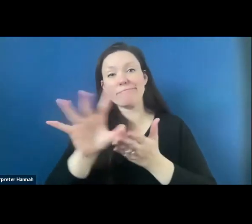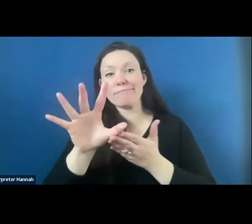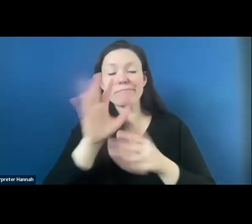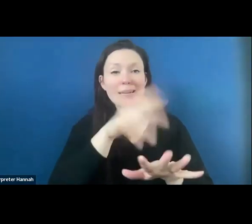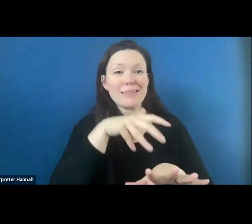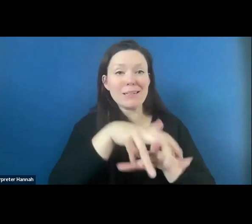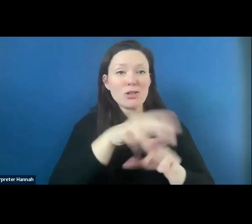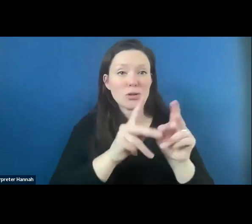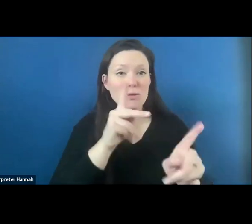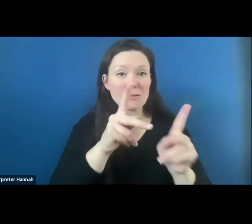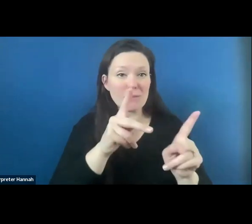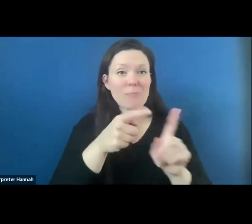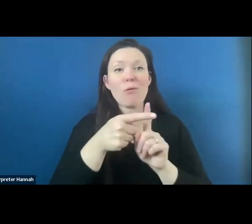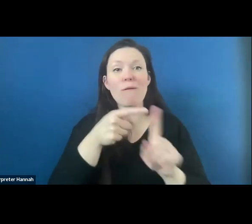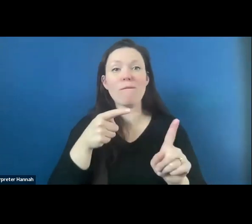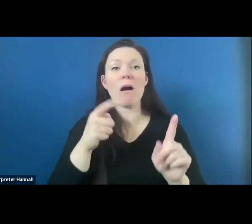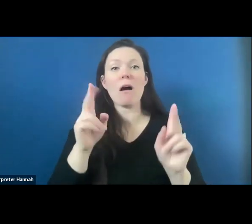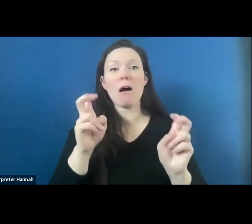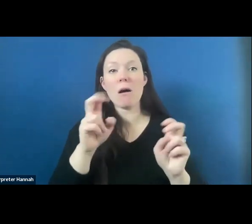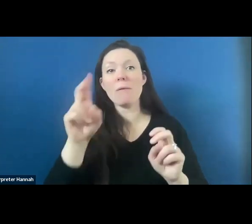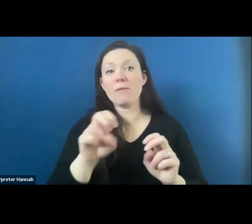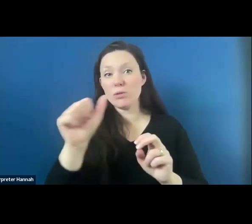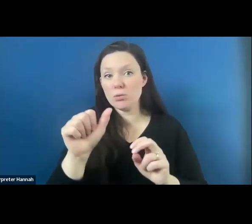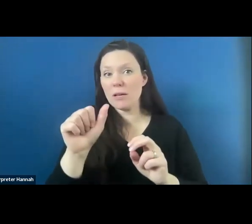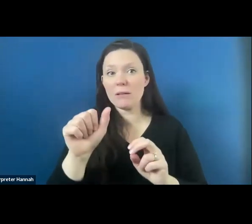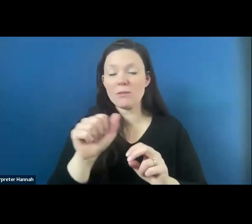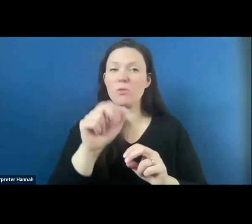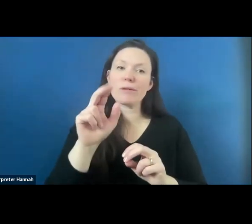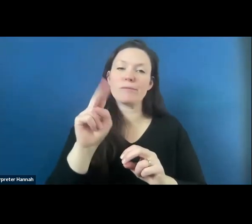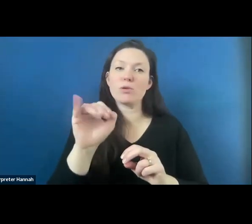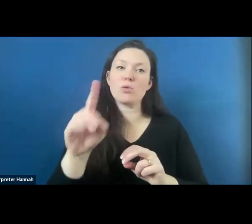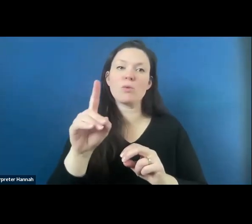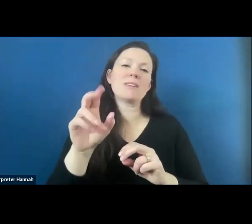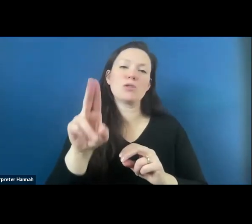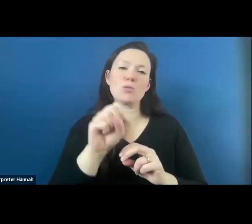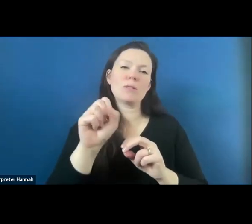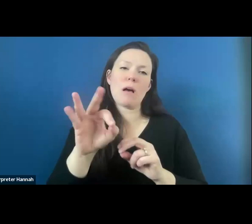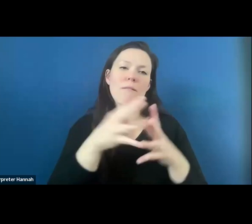by the so-called United States of America. But we see that happening globally.